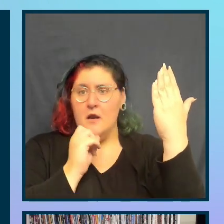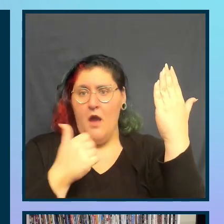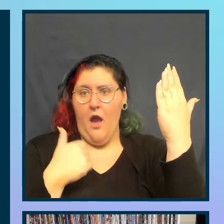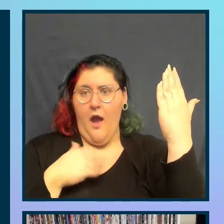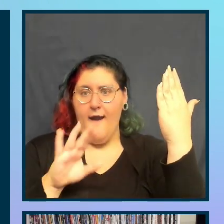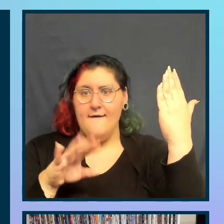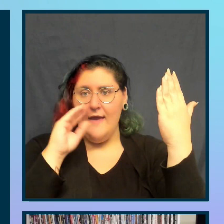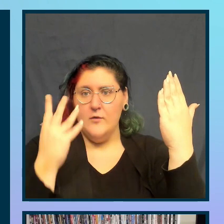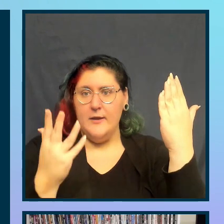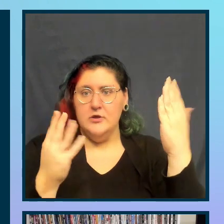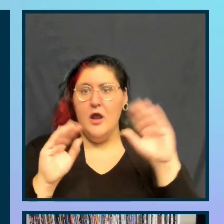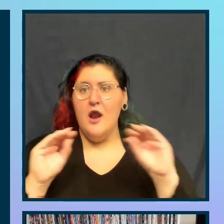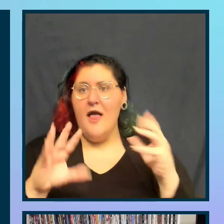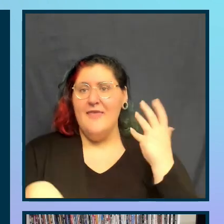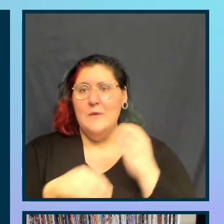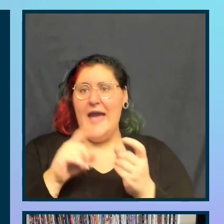to provide the details on the controls current state.